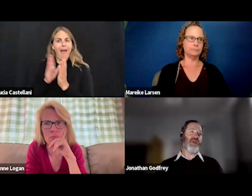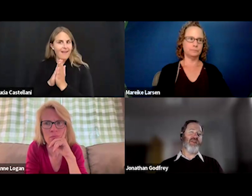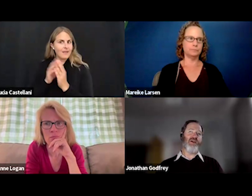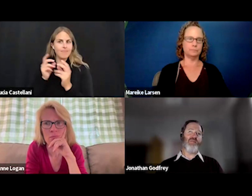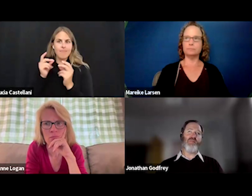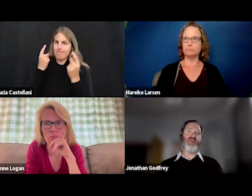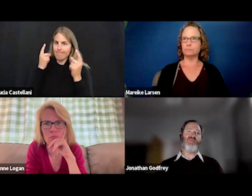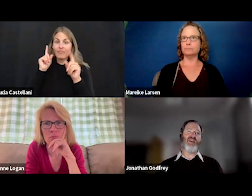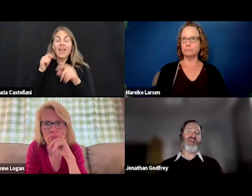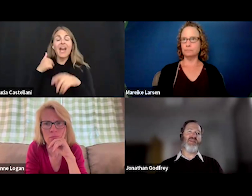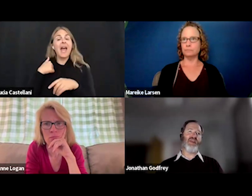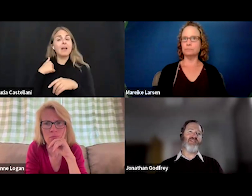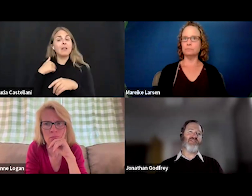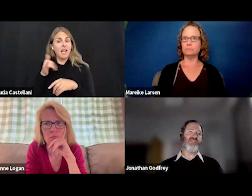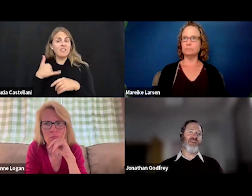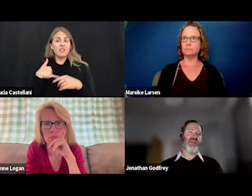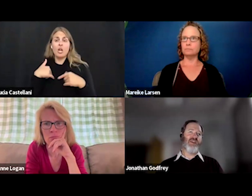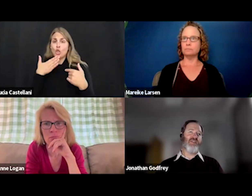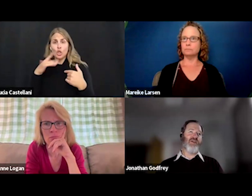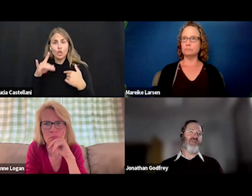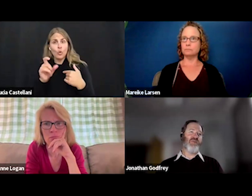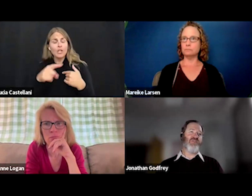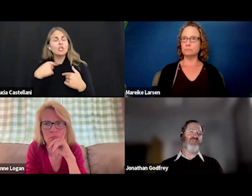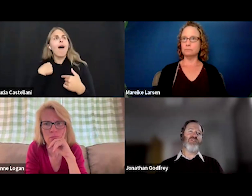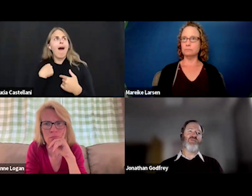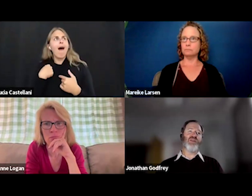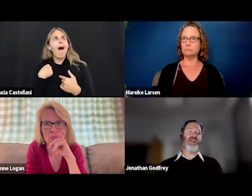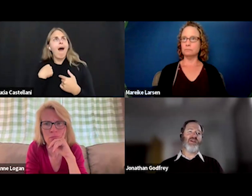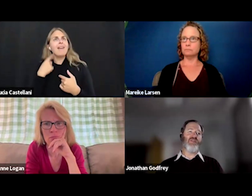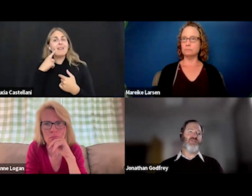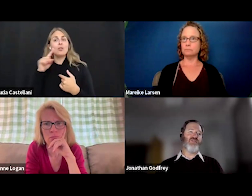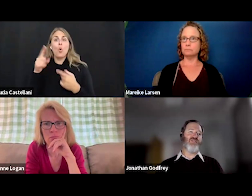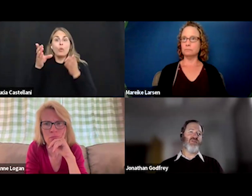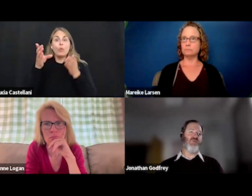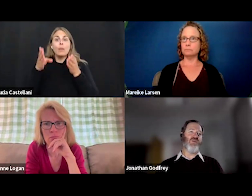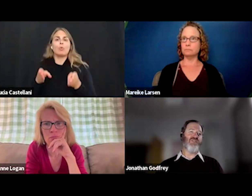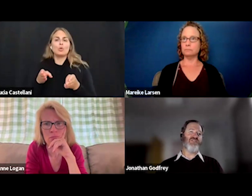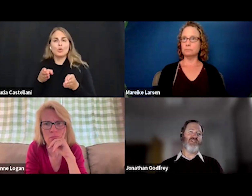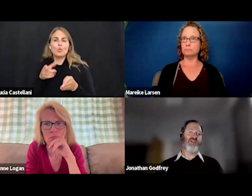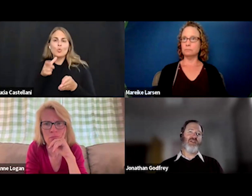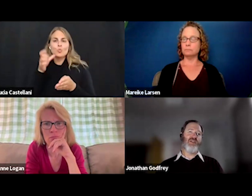And I'm a big fan that the only person who really knows what